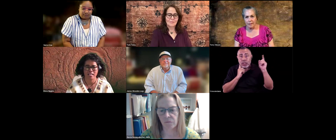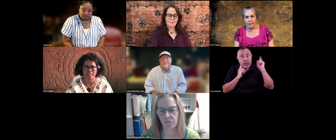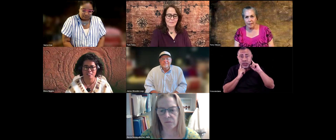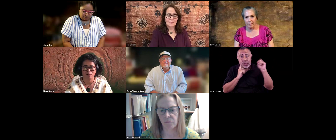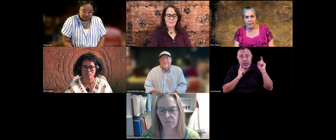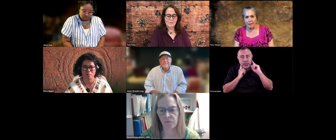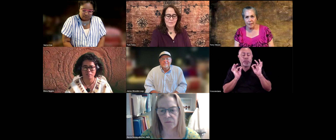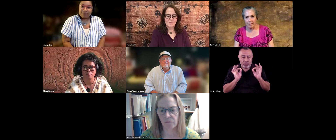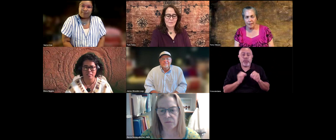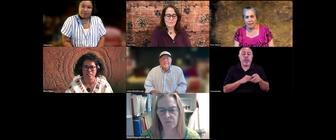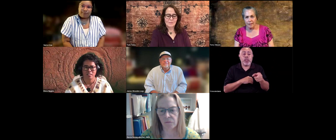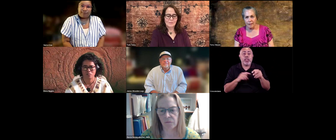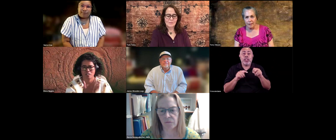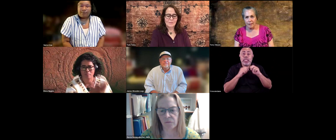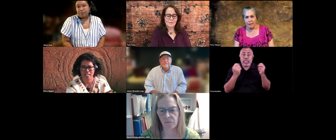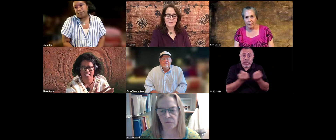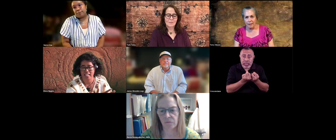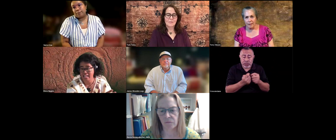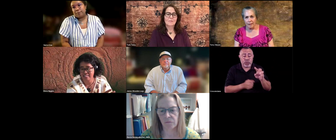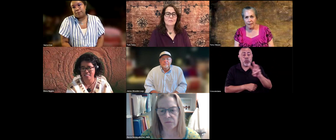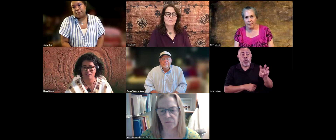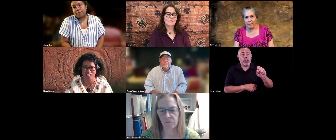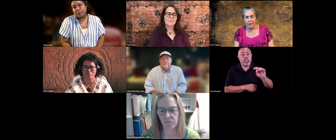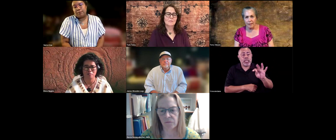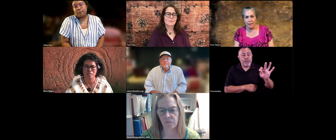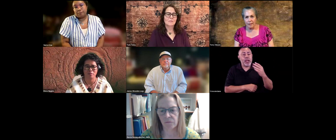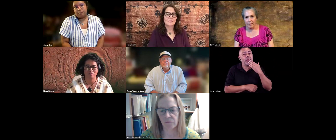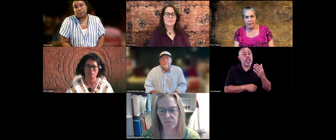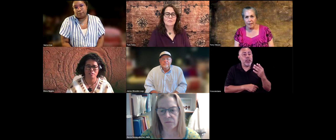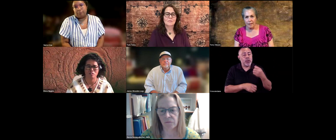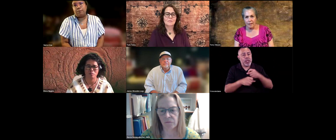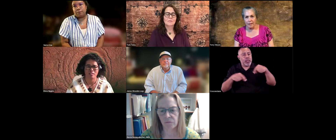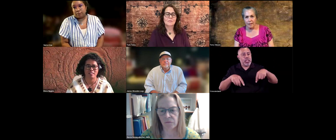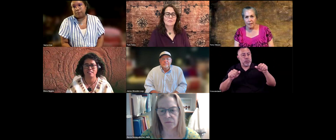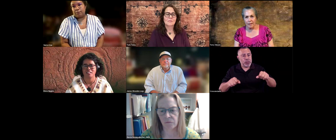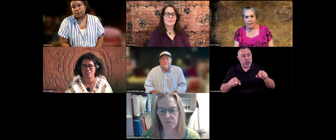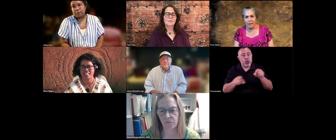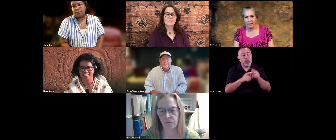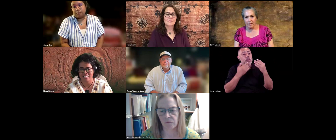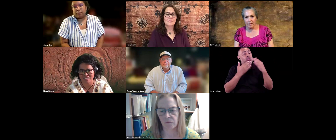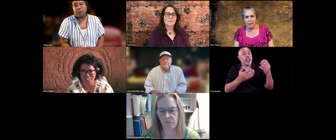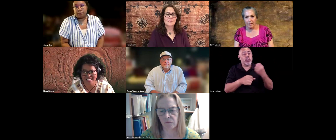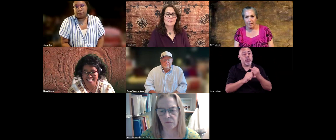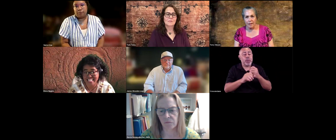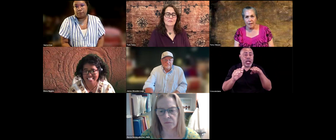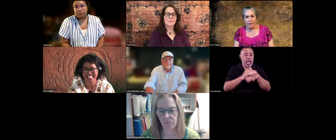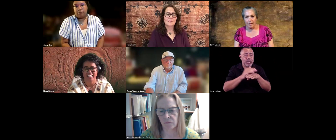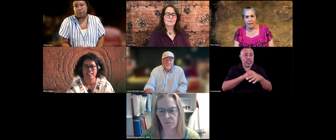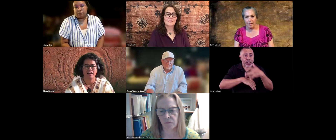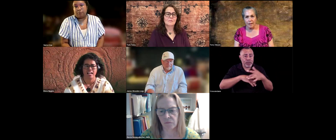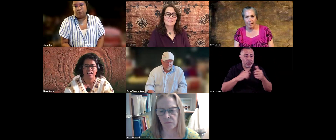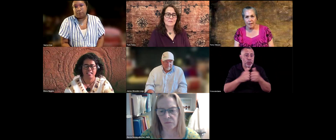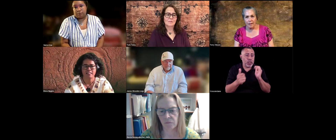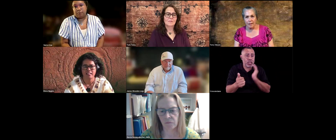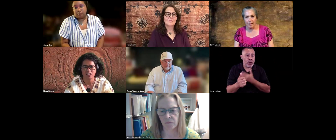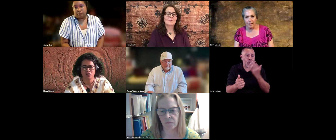The team at WAS, for making this possible. Also, making access available our beautiful interpreter, Ceciano Garcia.